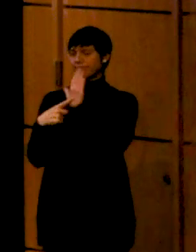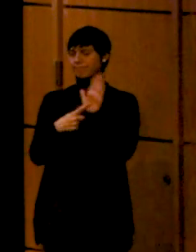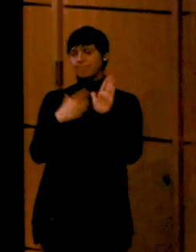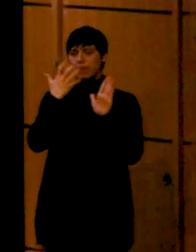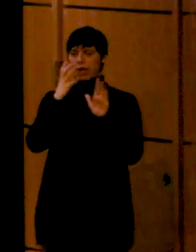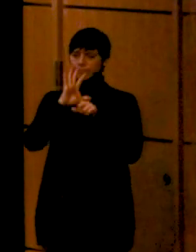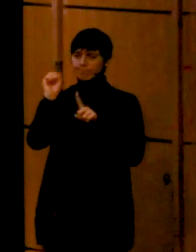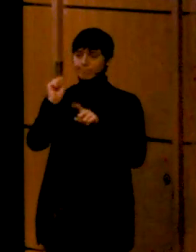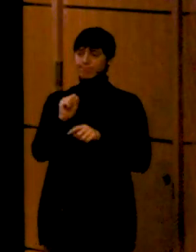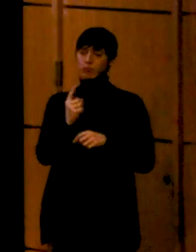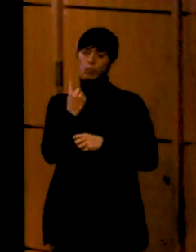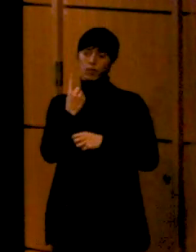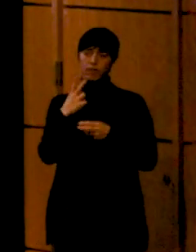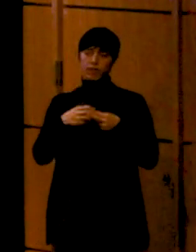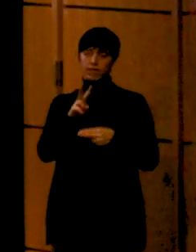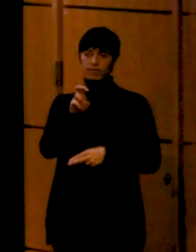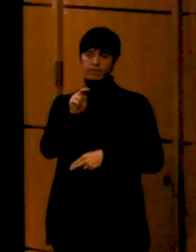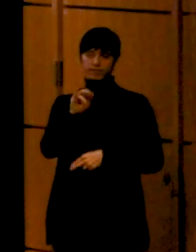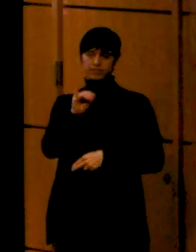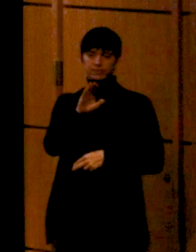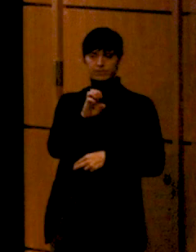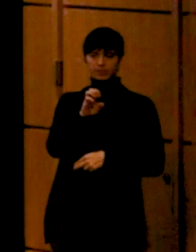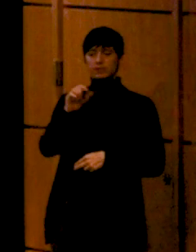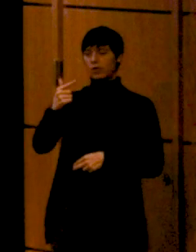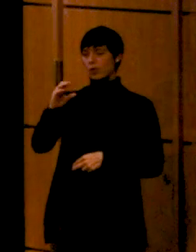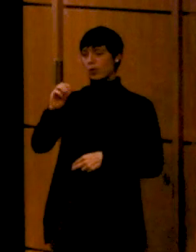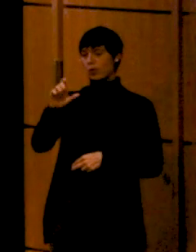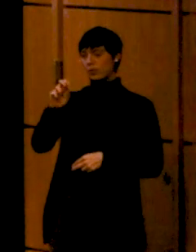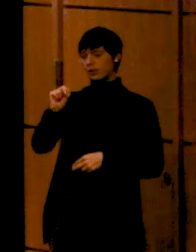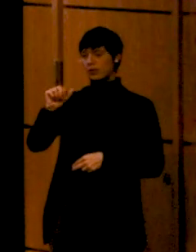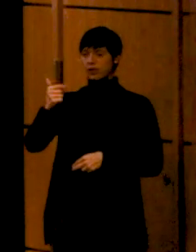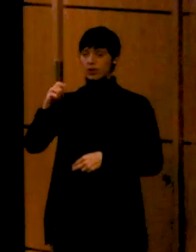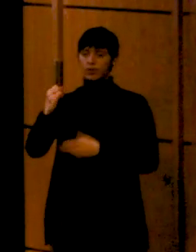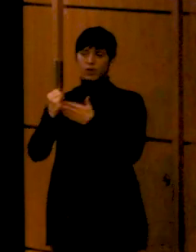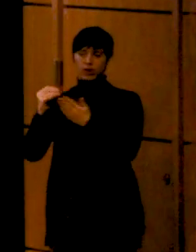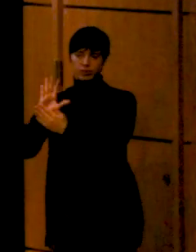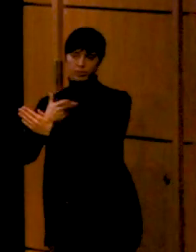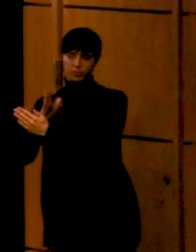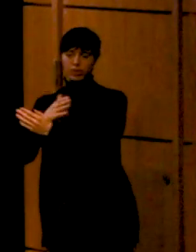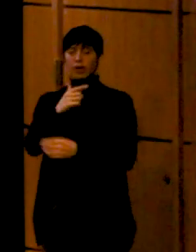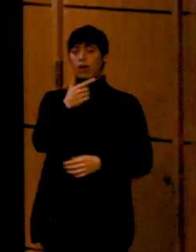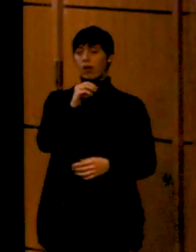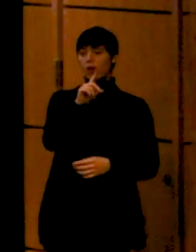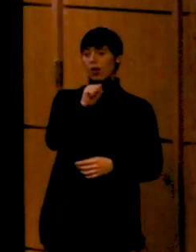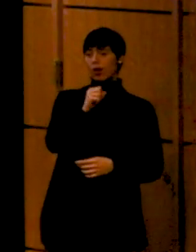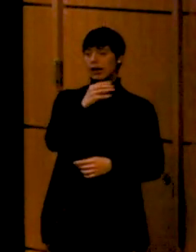The Golden Age of Art and Music", "Gods and Heroes: Masterpieces from the École des Beaux-Arts,